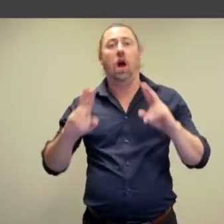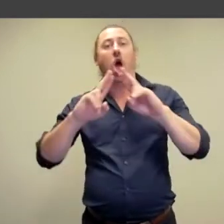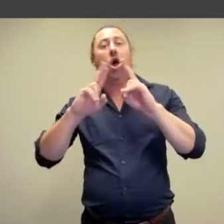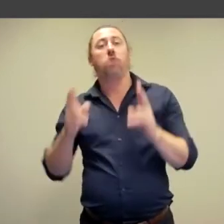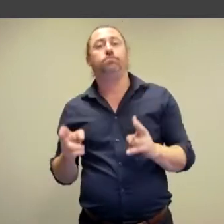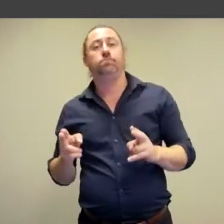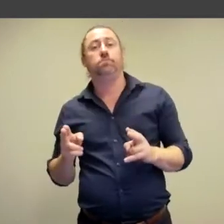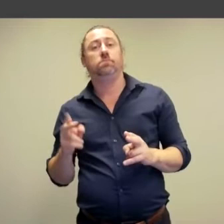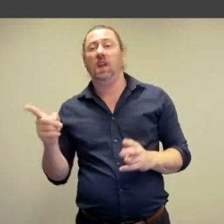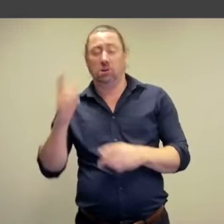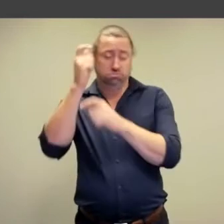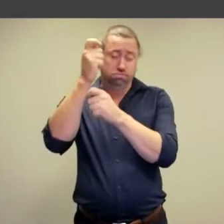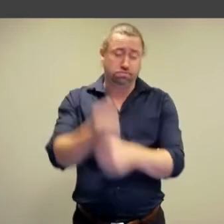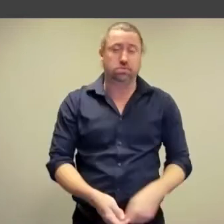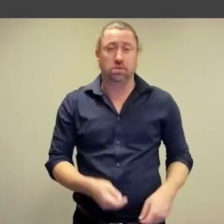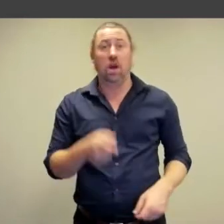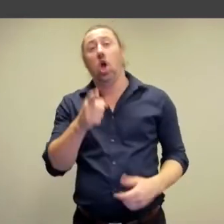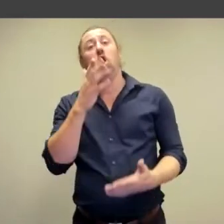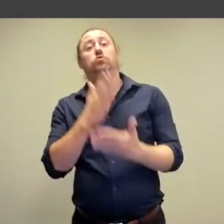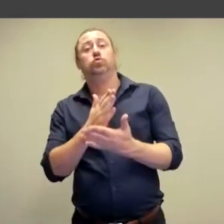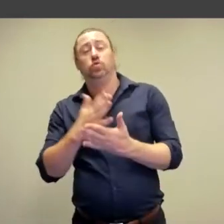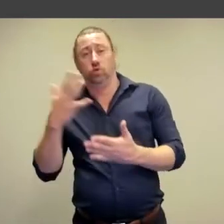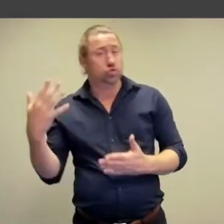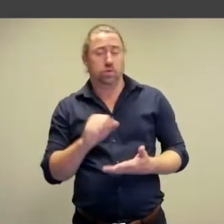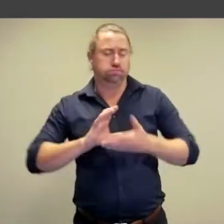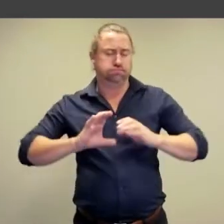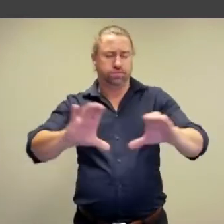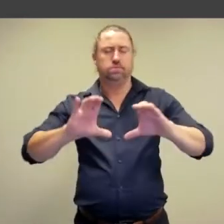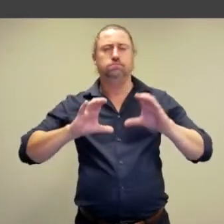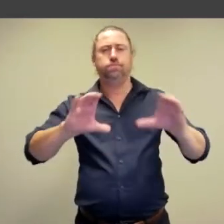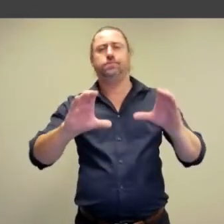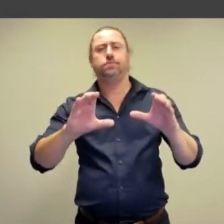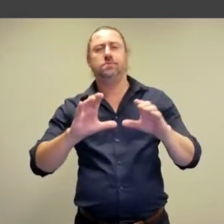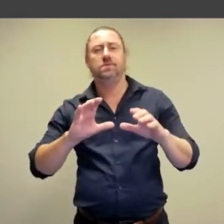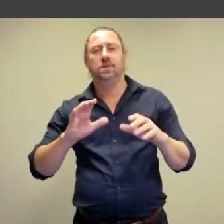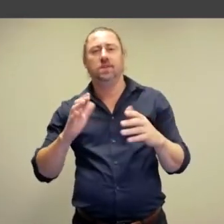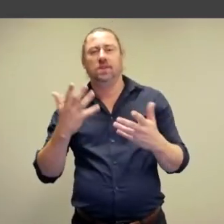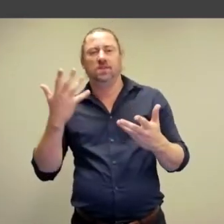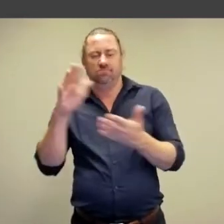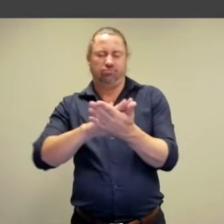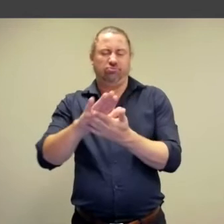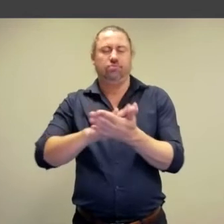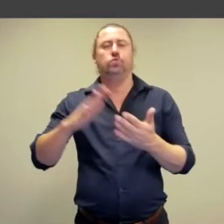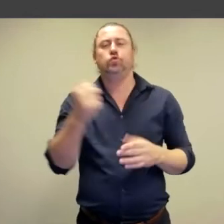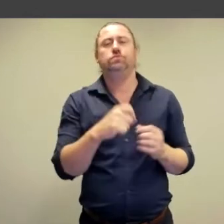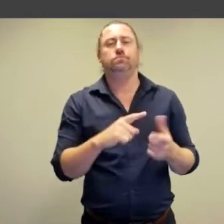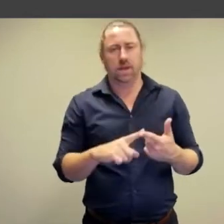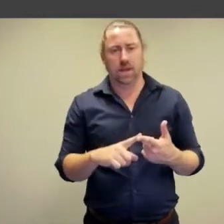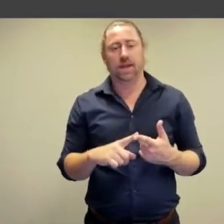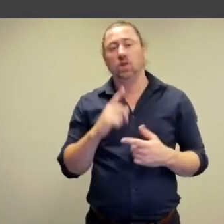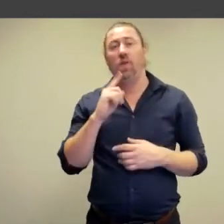split were slated for demolition